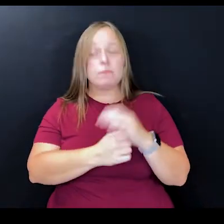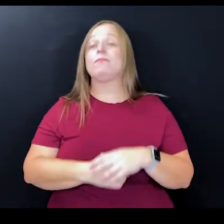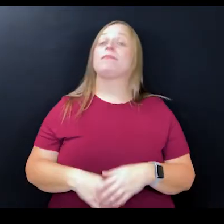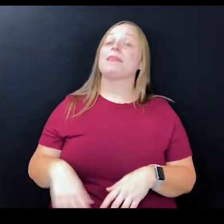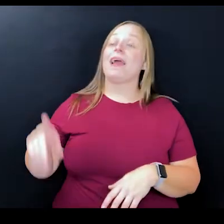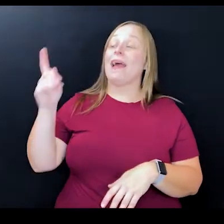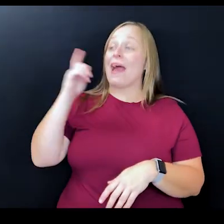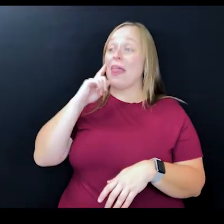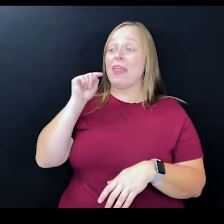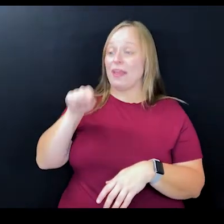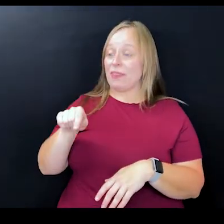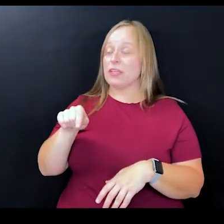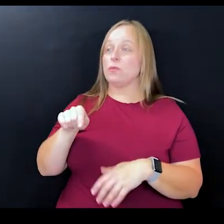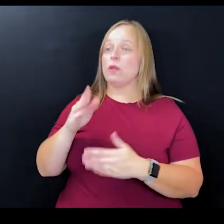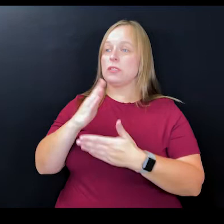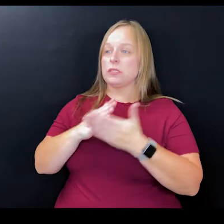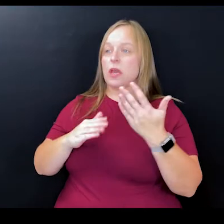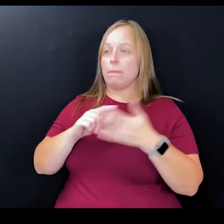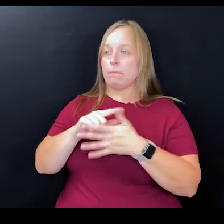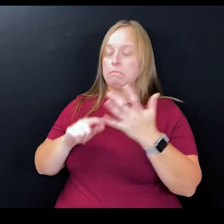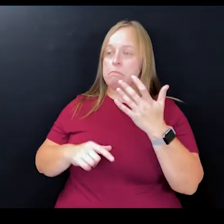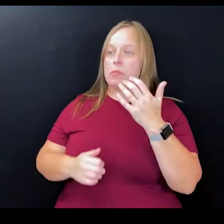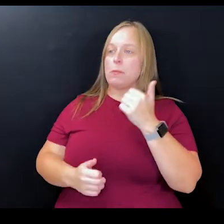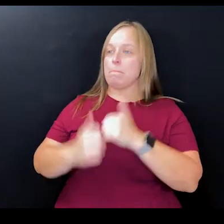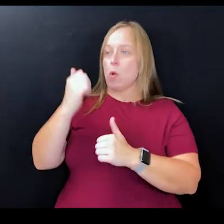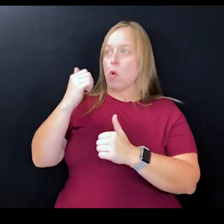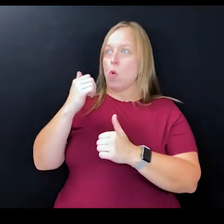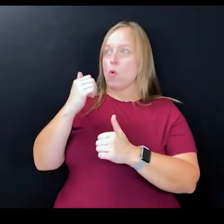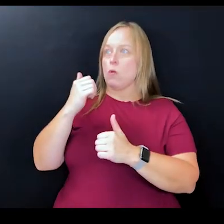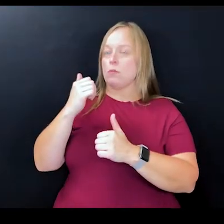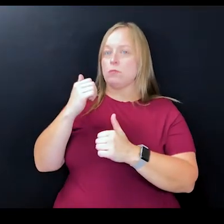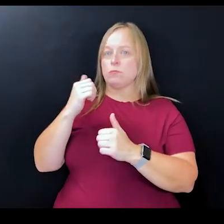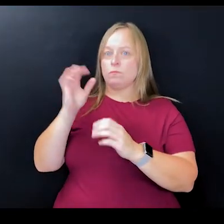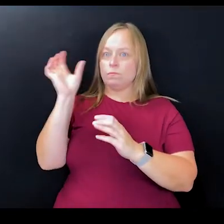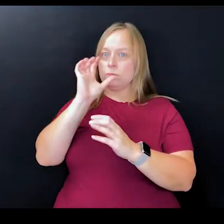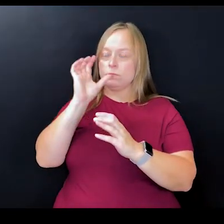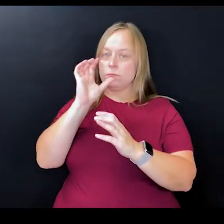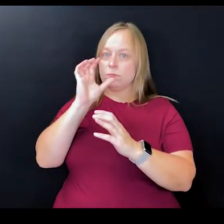I think in this one, some of the most, I'd say, sought after cases